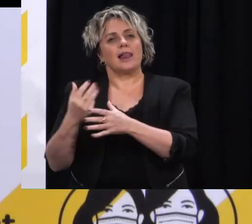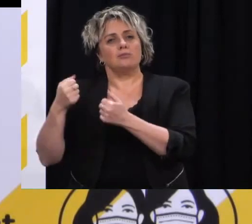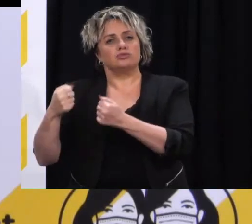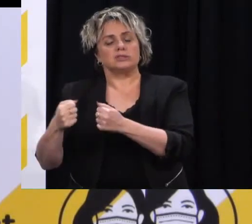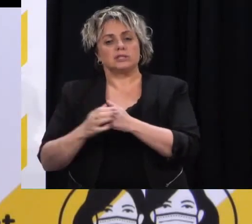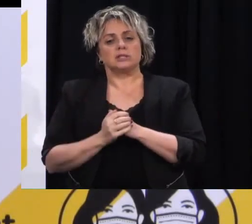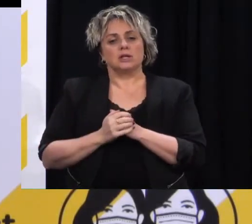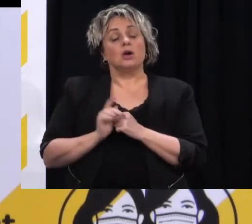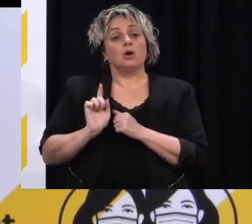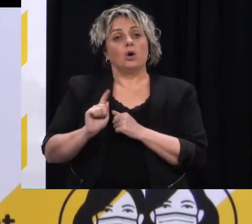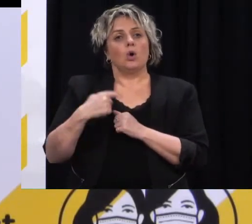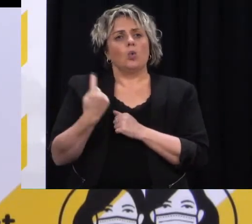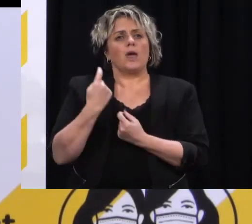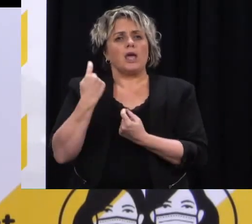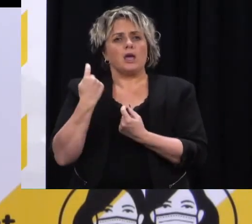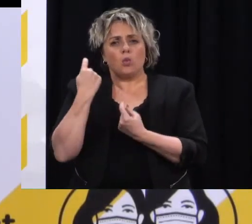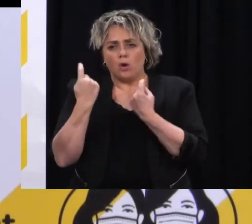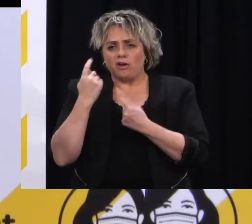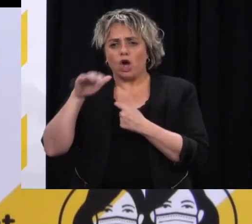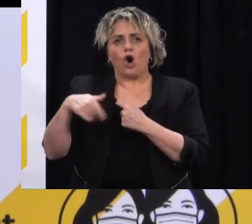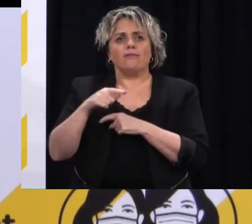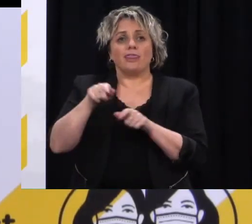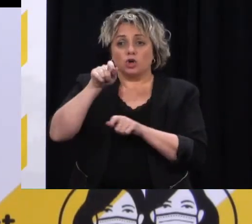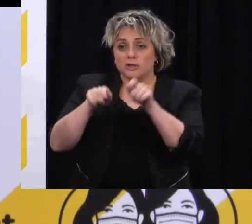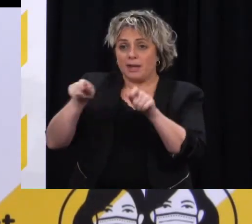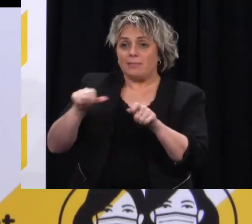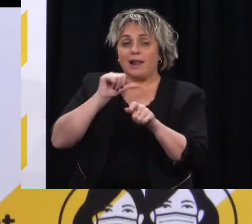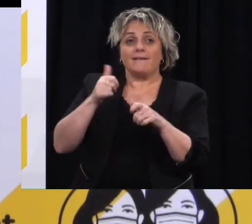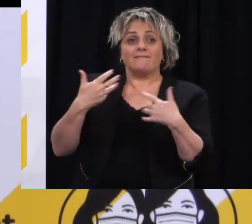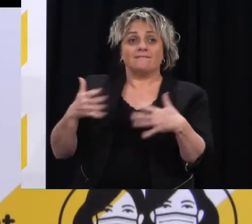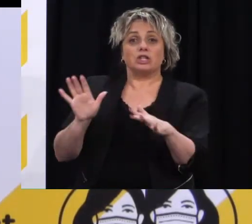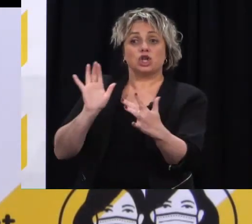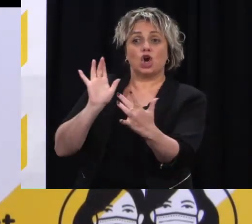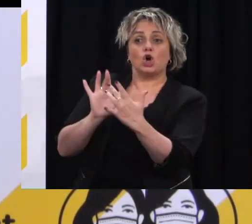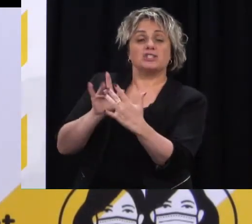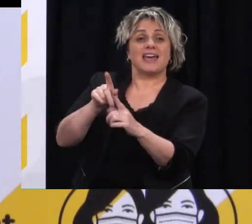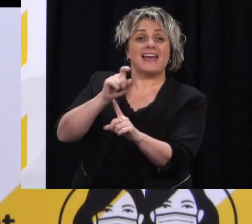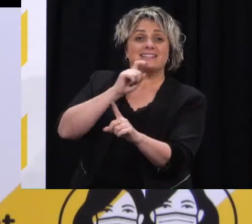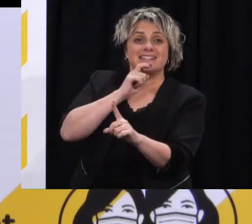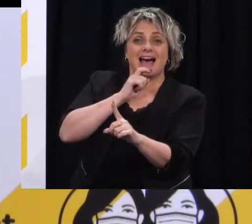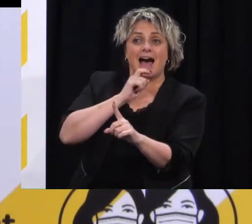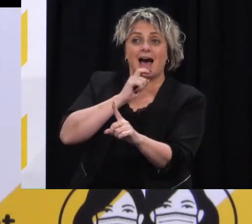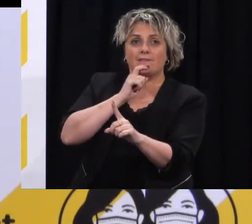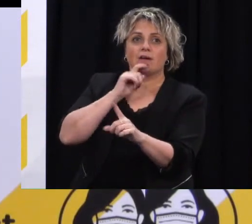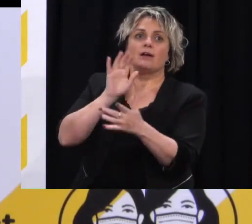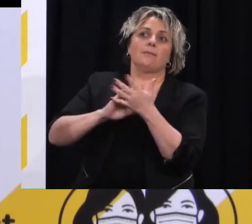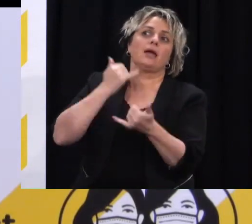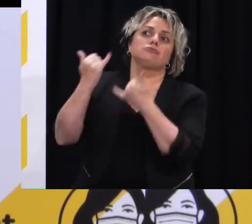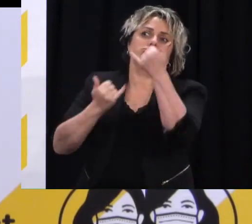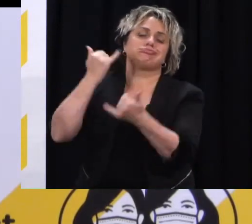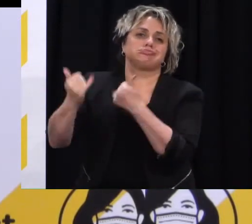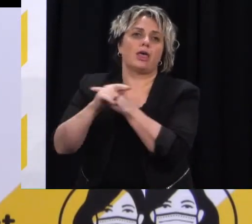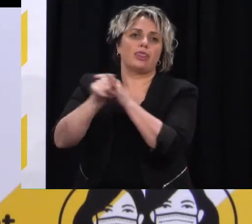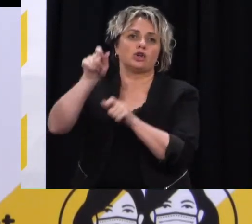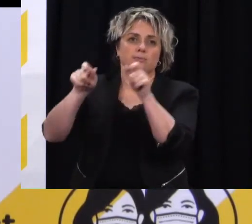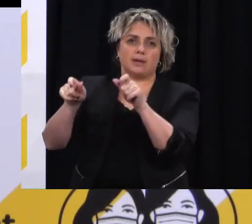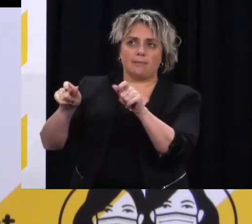Auckland >> >> You will know it is serviced very heavily from staff coming into that region. So, ultimately, the people we're worried about the